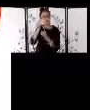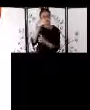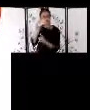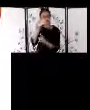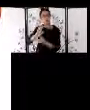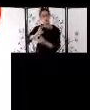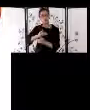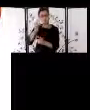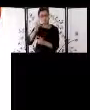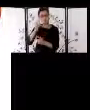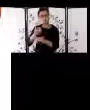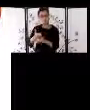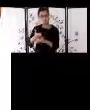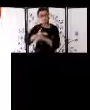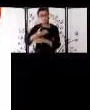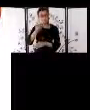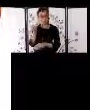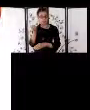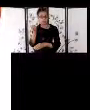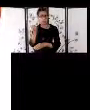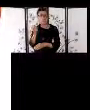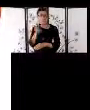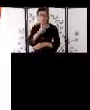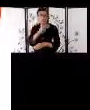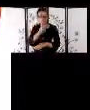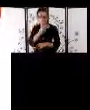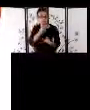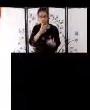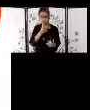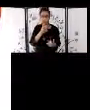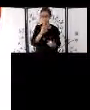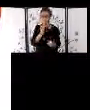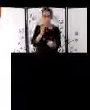individuals that are seeking funding, while providing the art sector with much needed